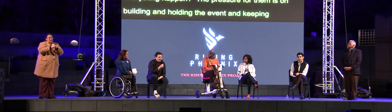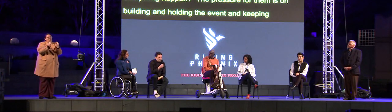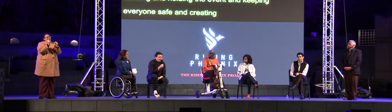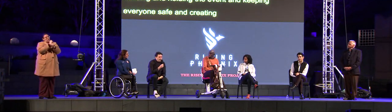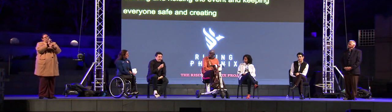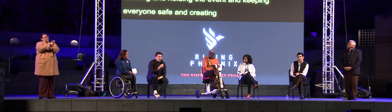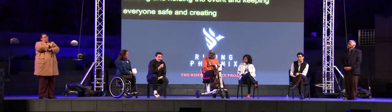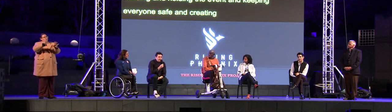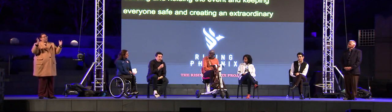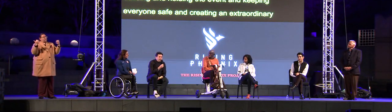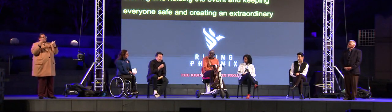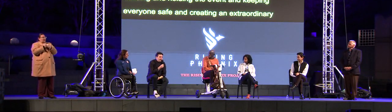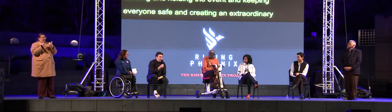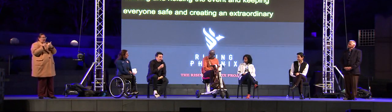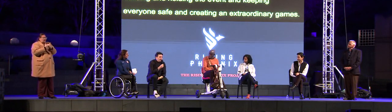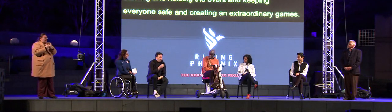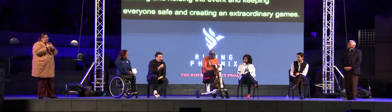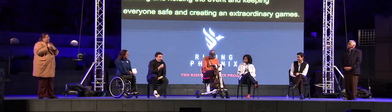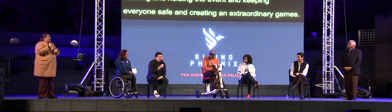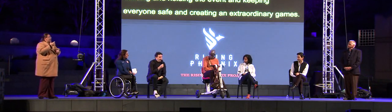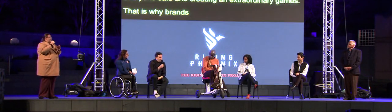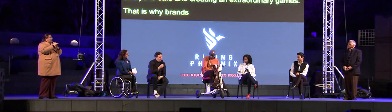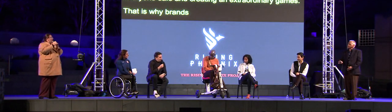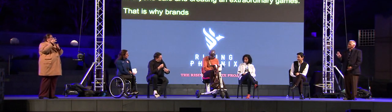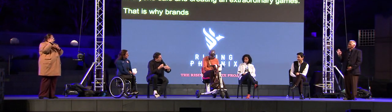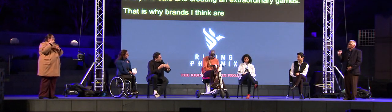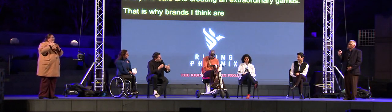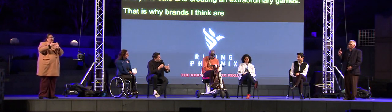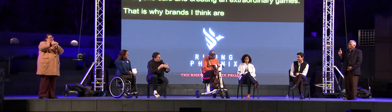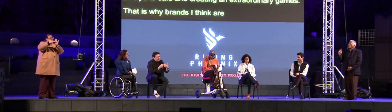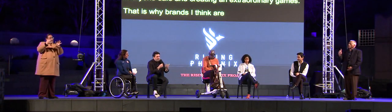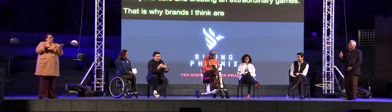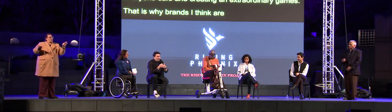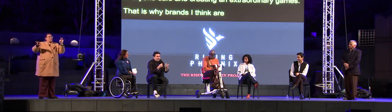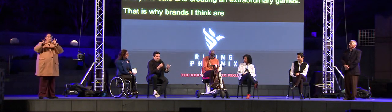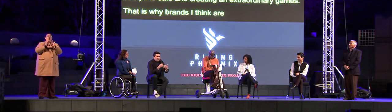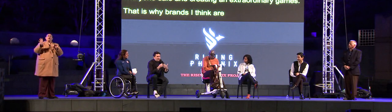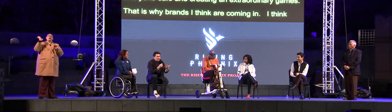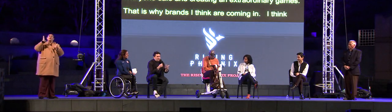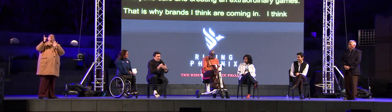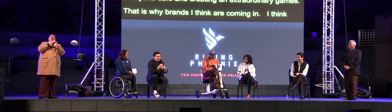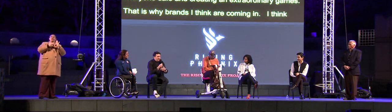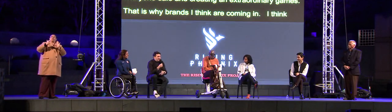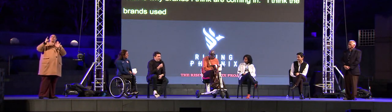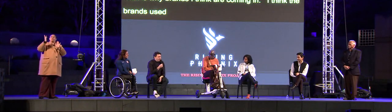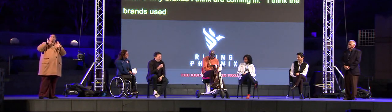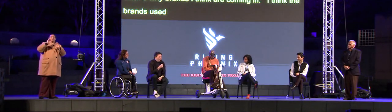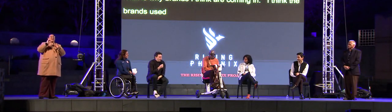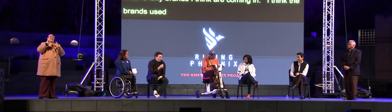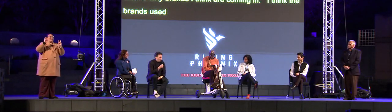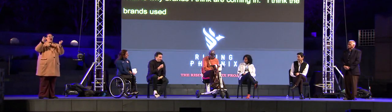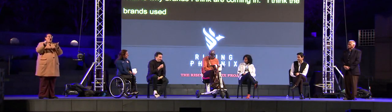That's where brands I think are coming in, and I think the brands used to be into the hockey stick, actually. They were part of the problem.